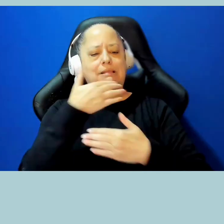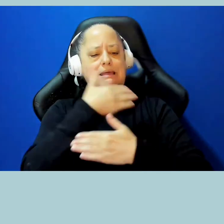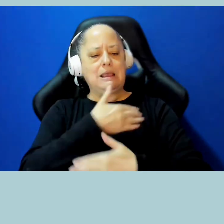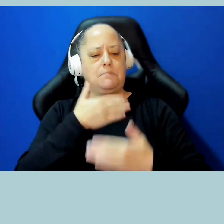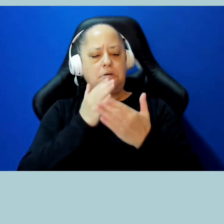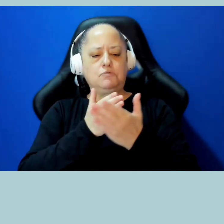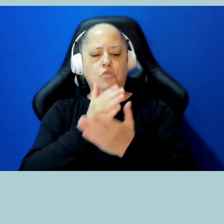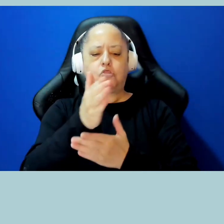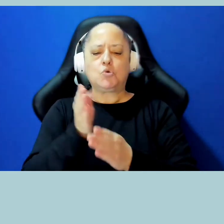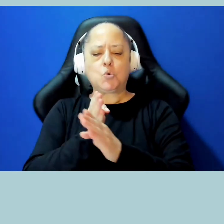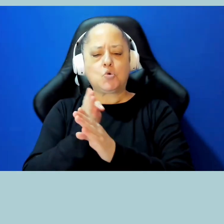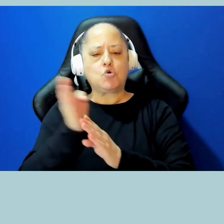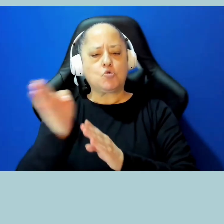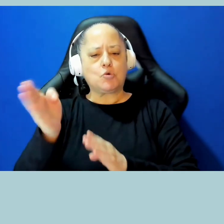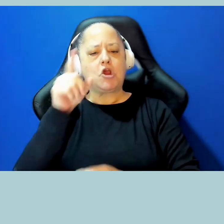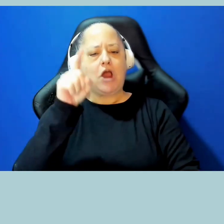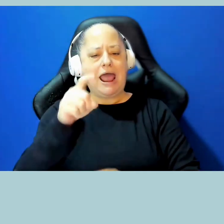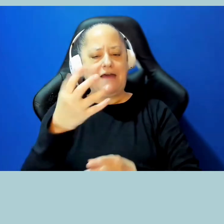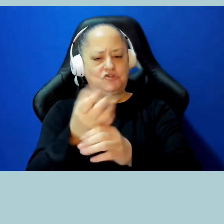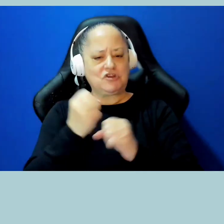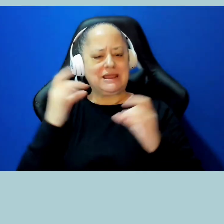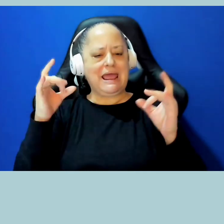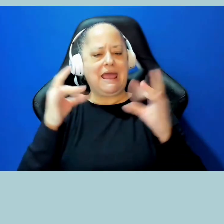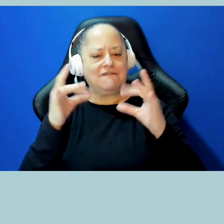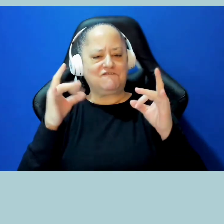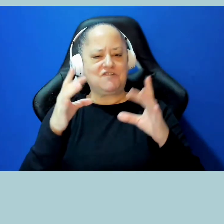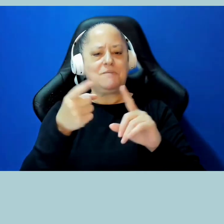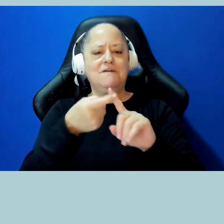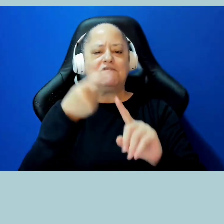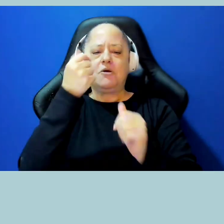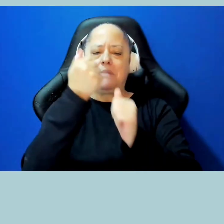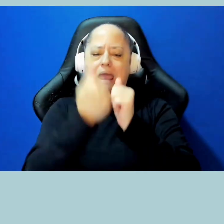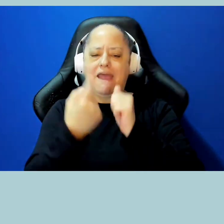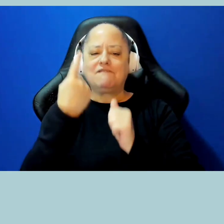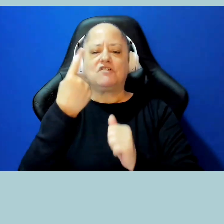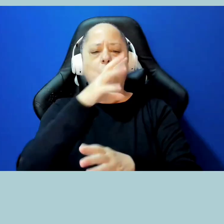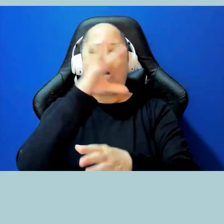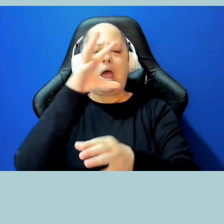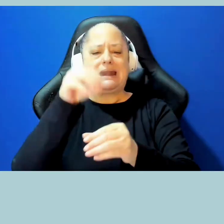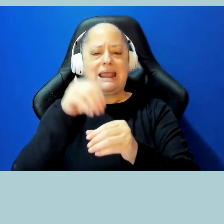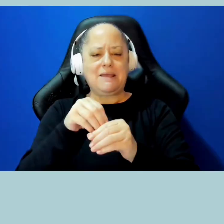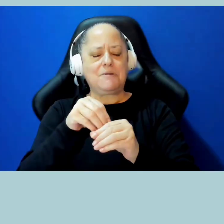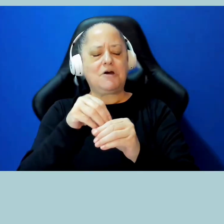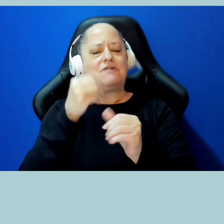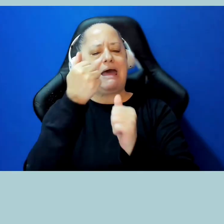that you have to get feedback from input and feedback from everyone involved from every level from every